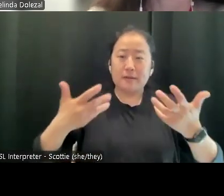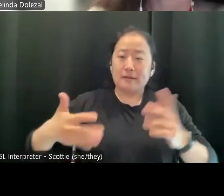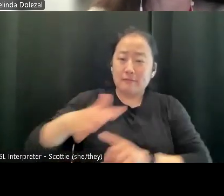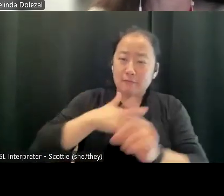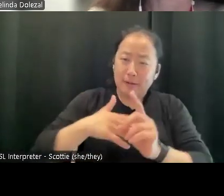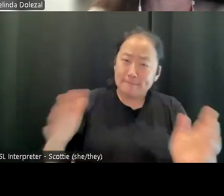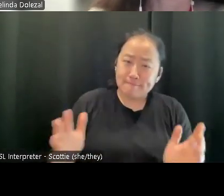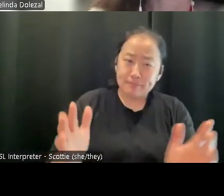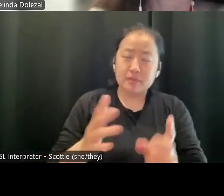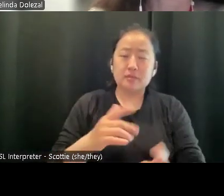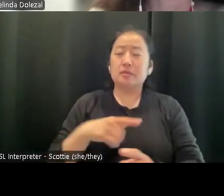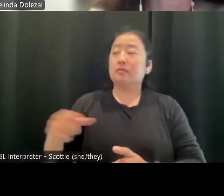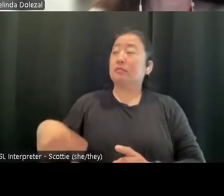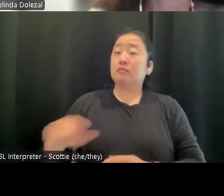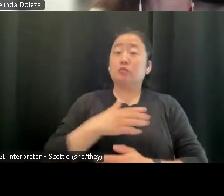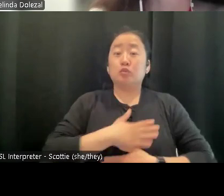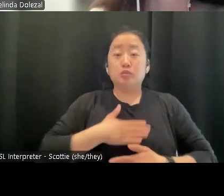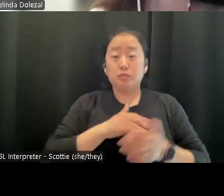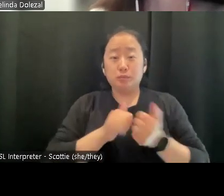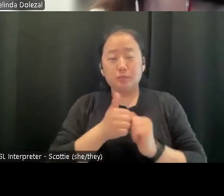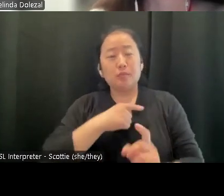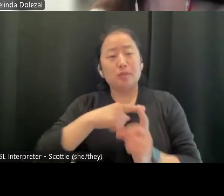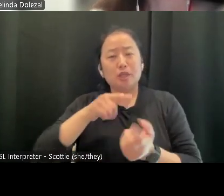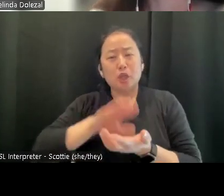sports but they also gain valuable life skills through their participation.